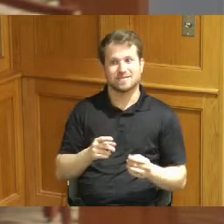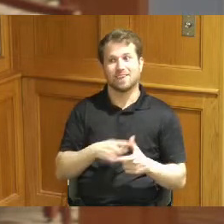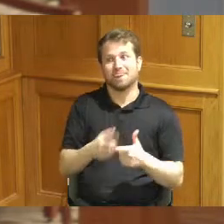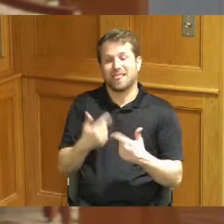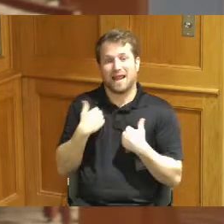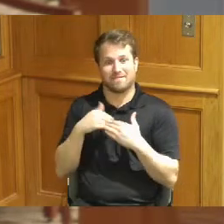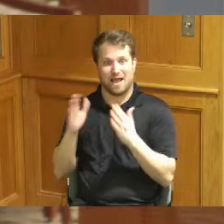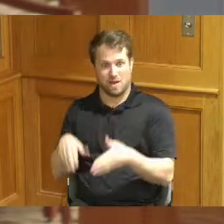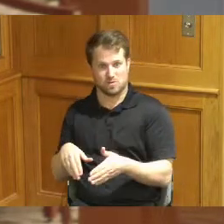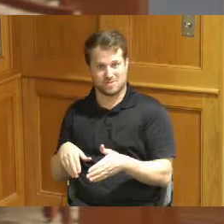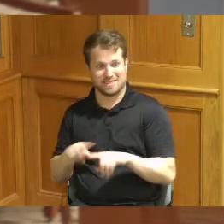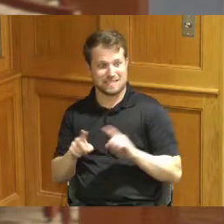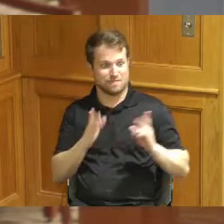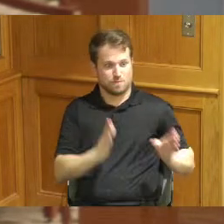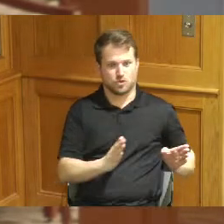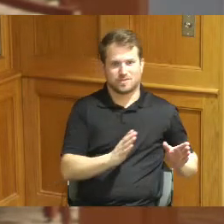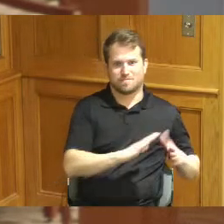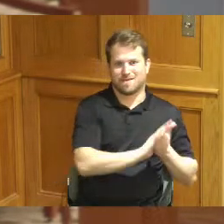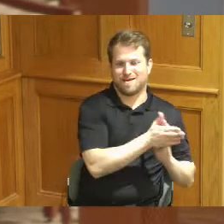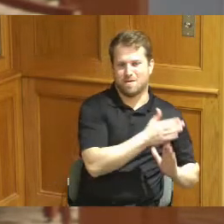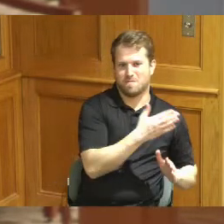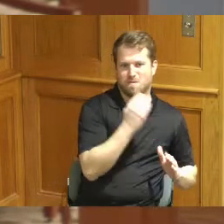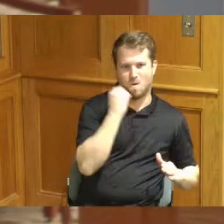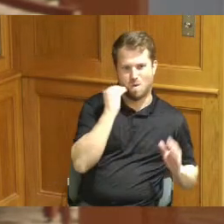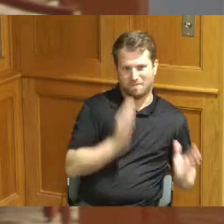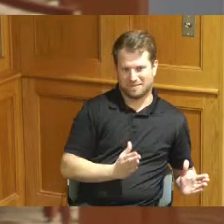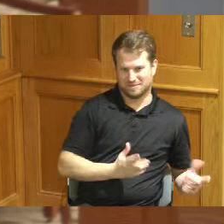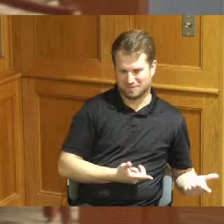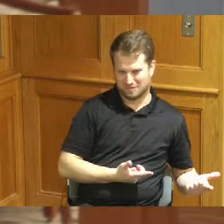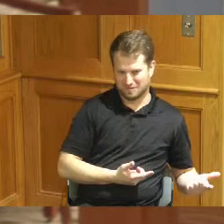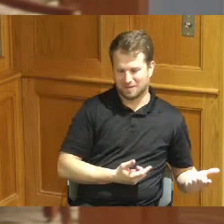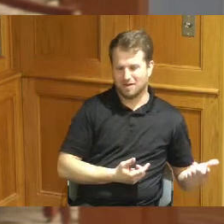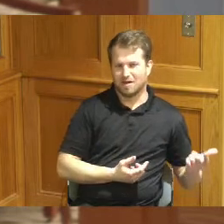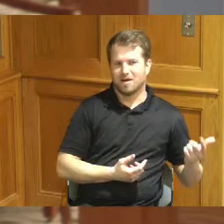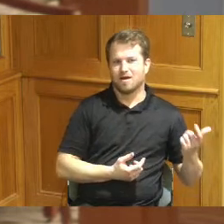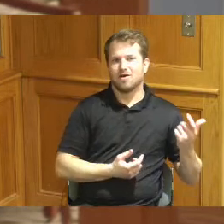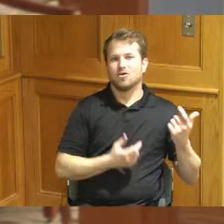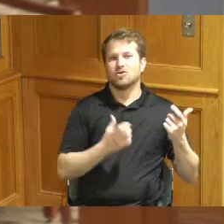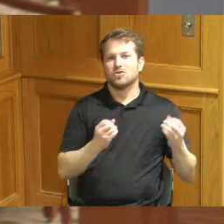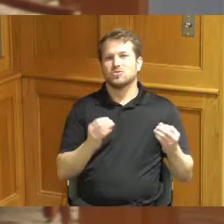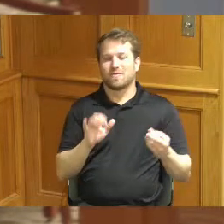is typically a very short-term situation the average length of time someone is homeless in